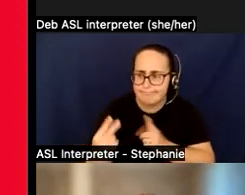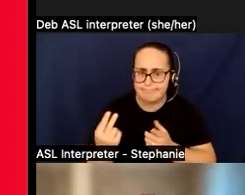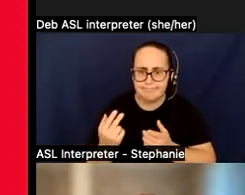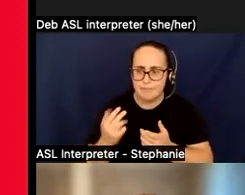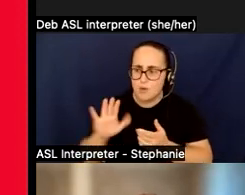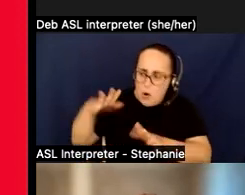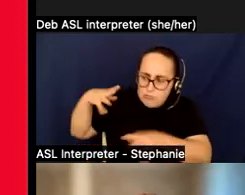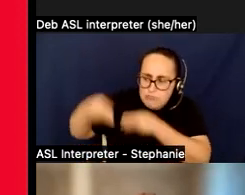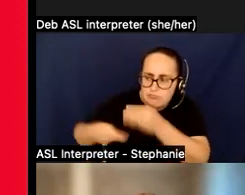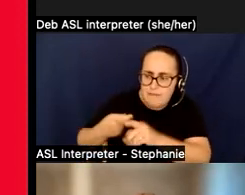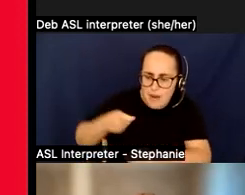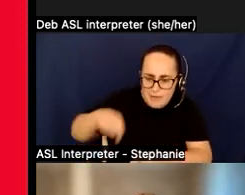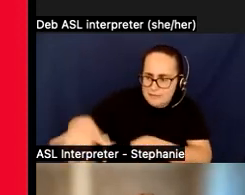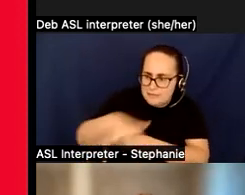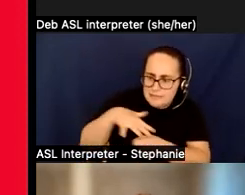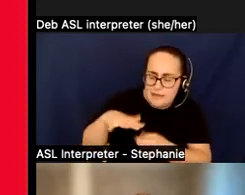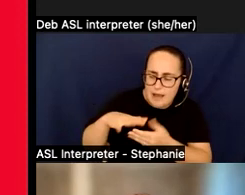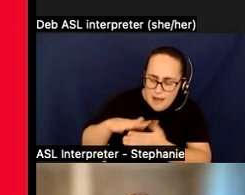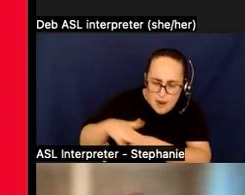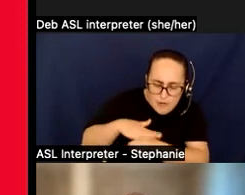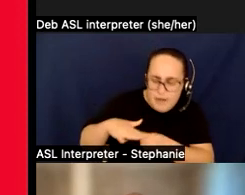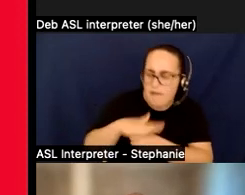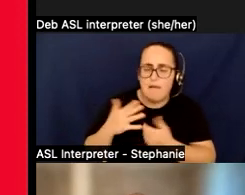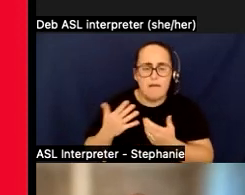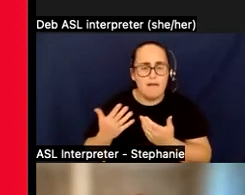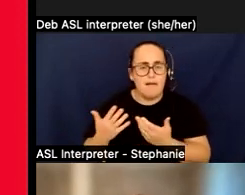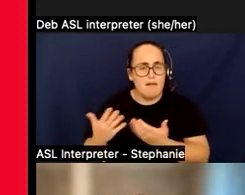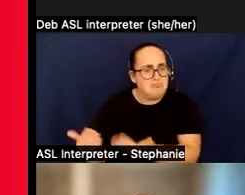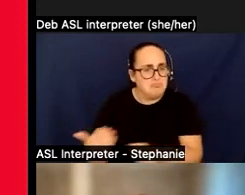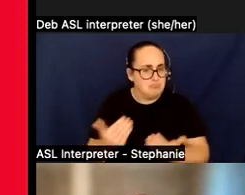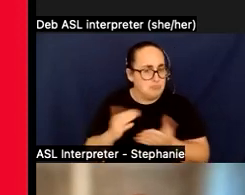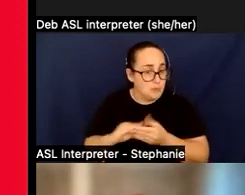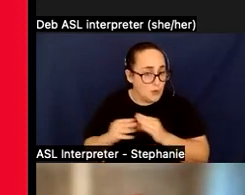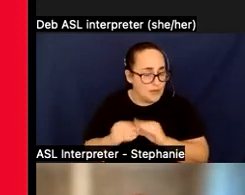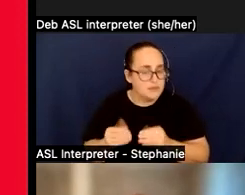Of course, bring beauty, joy, whimsy and hope. So if you just want to do something